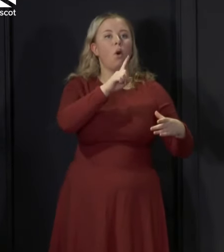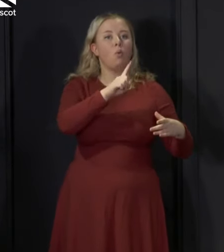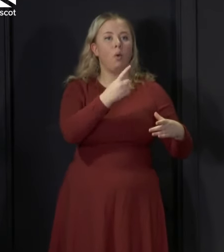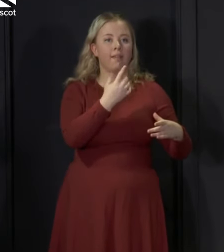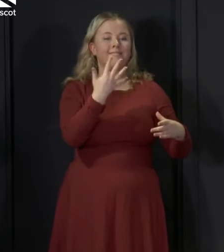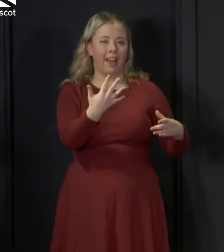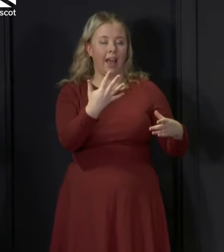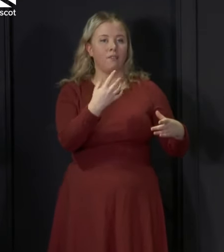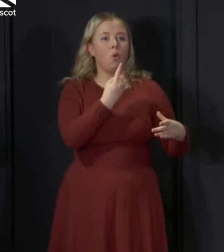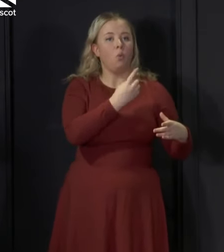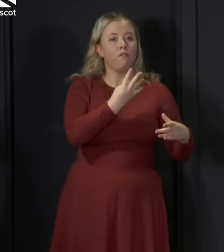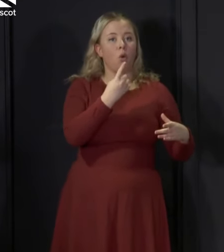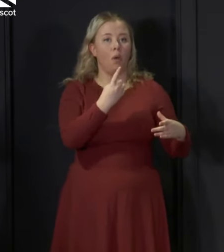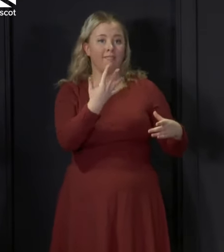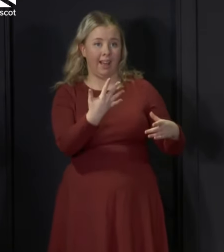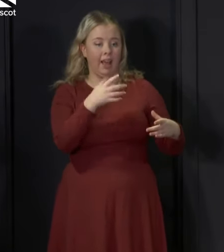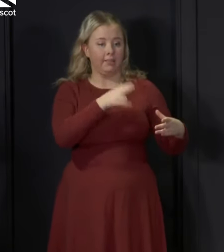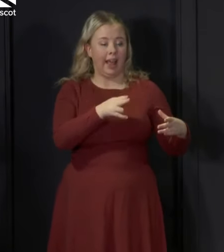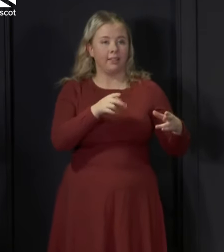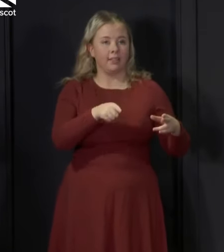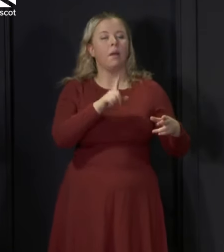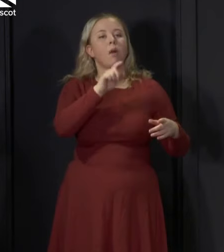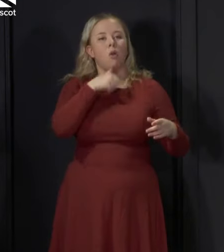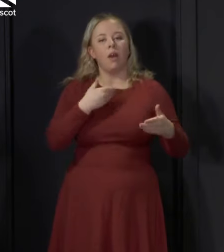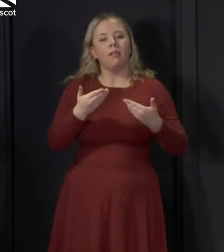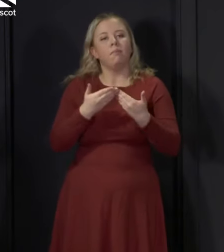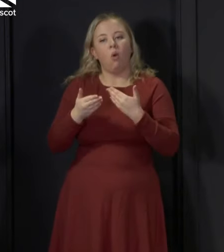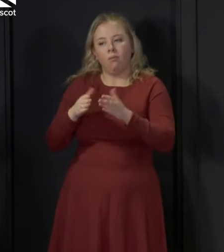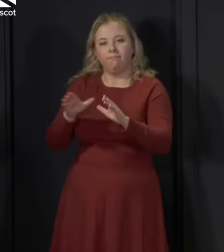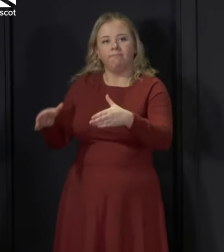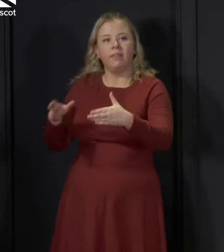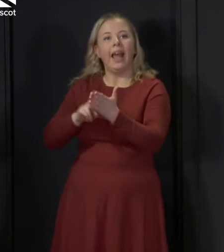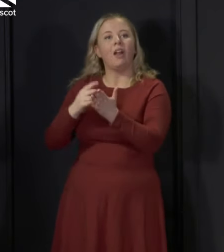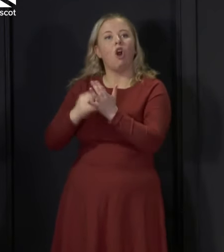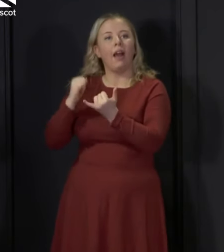come on to the figures from the National Records of Scotland publication shortly.